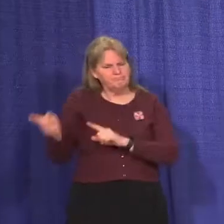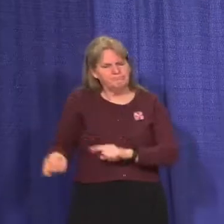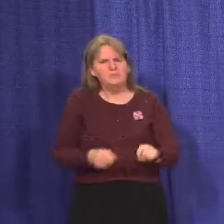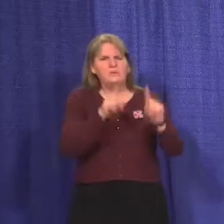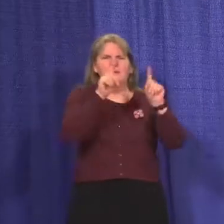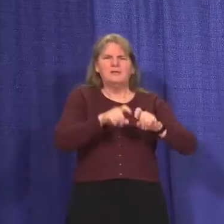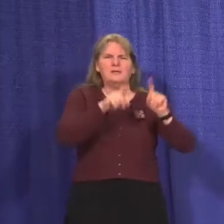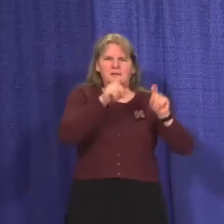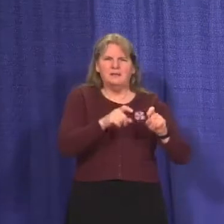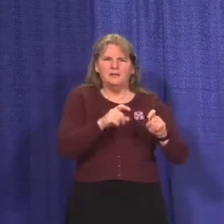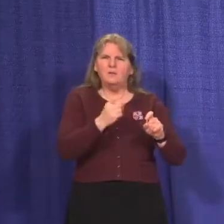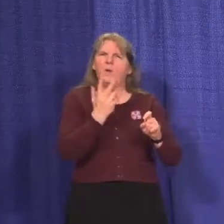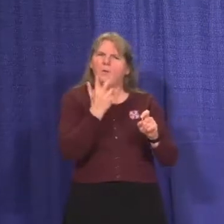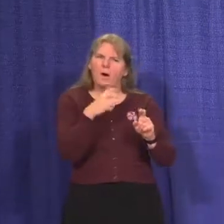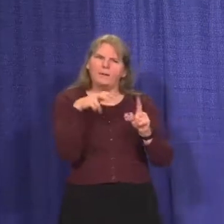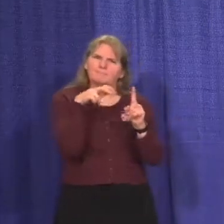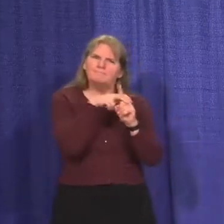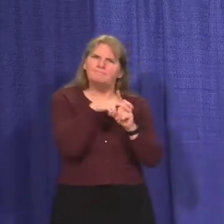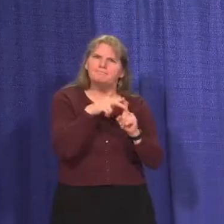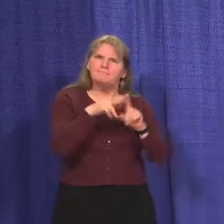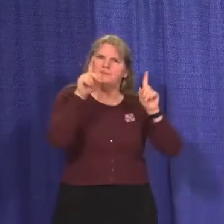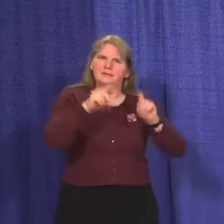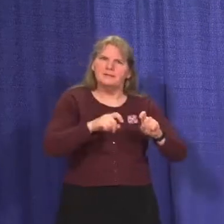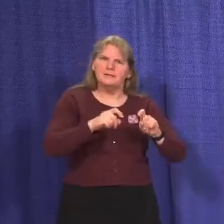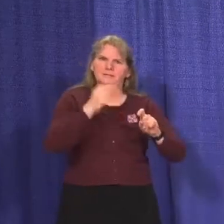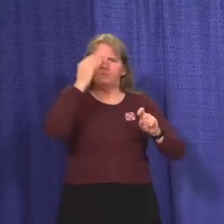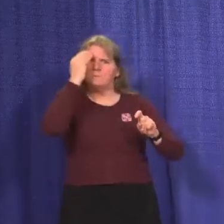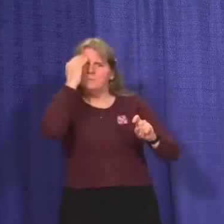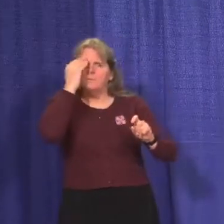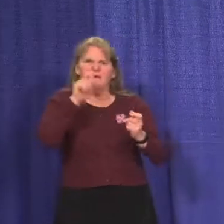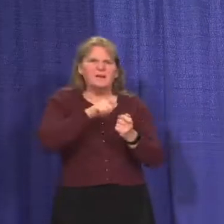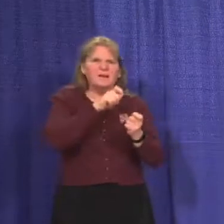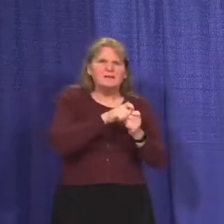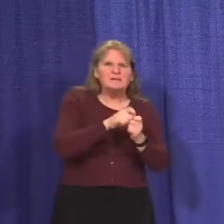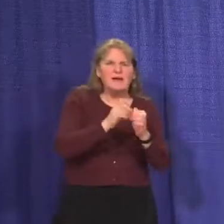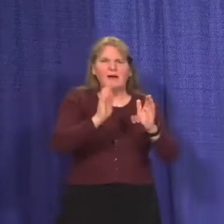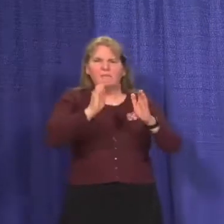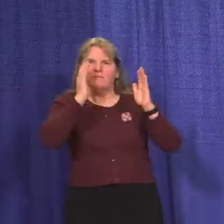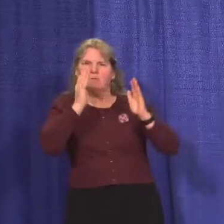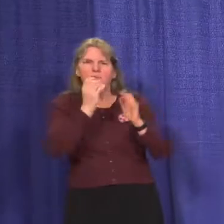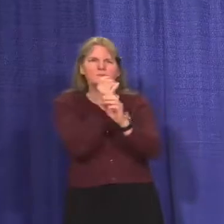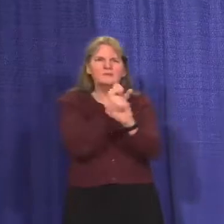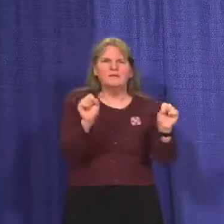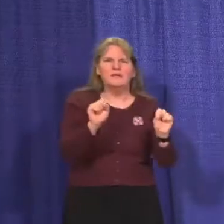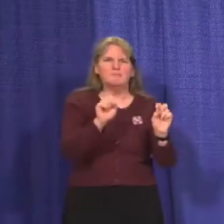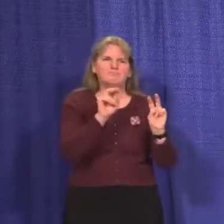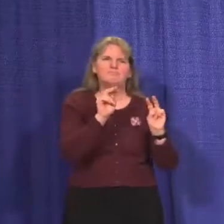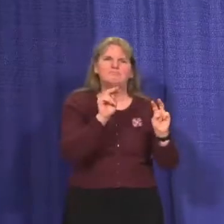everyone informed alert and safe.